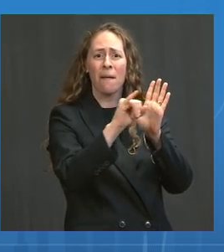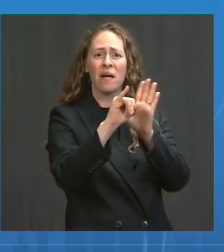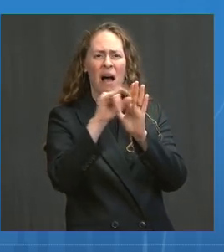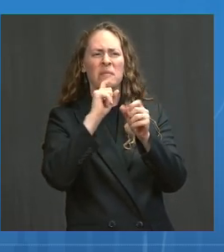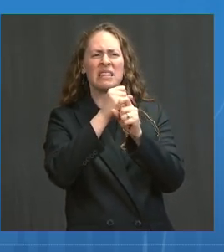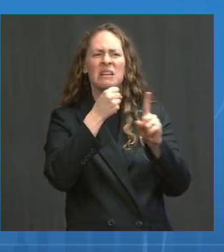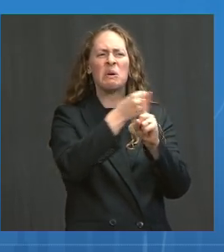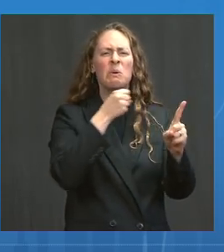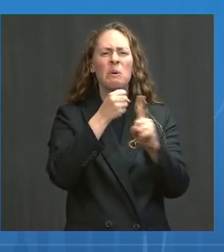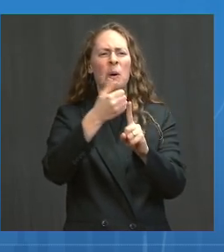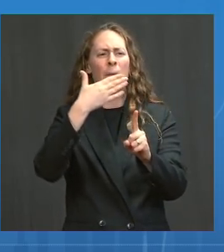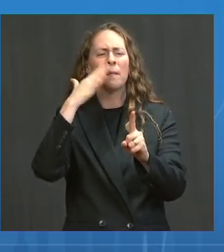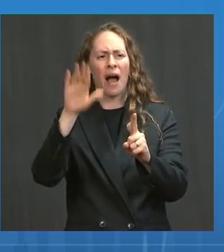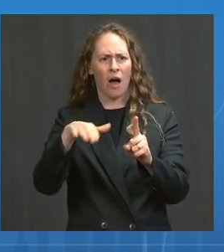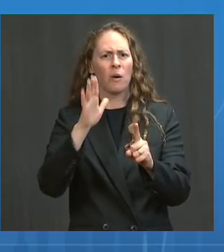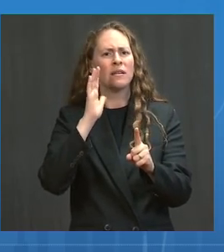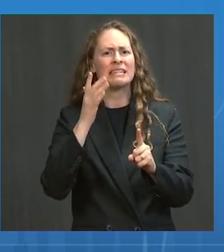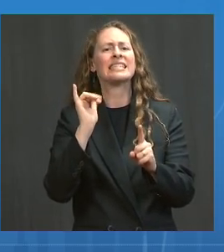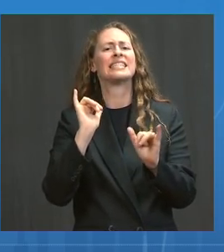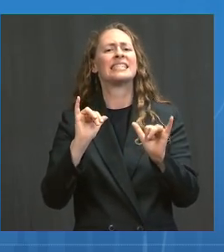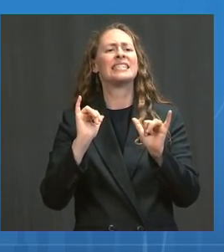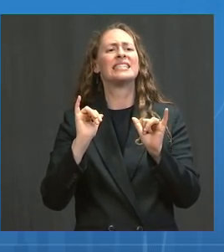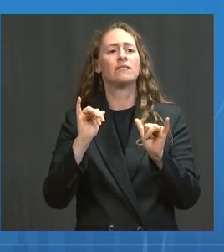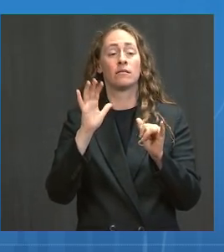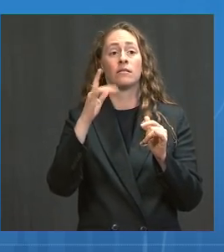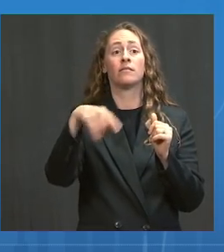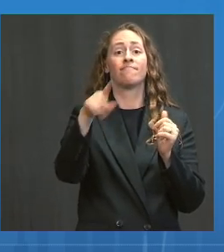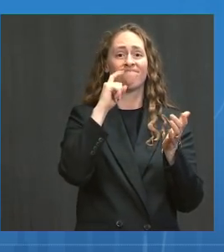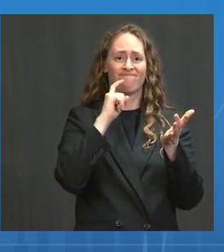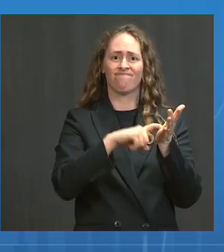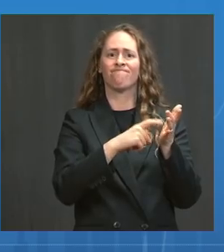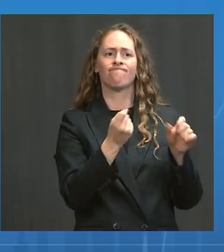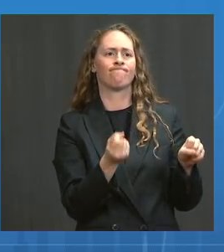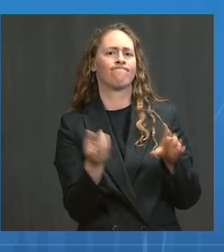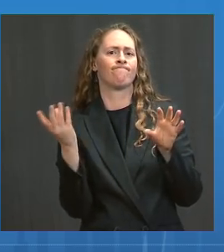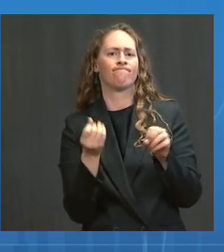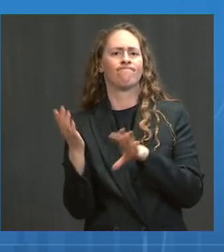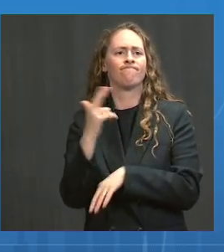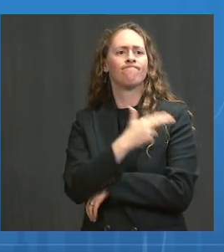and indeed also hospitalizations, due to what could be the spread of the Delta variant